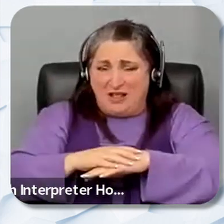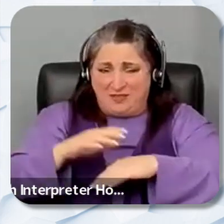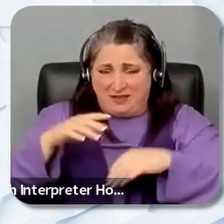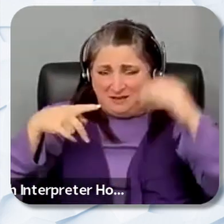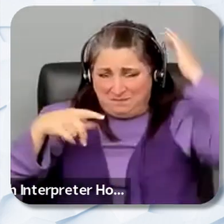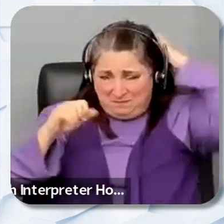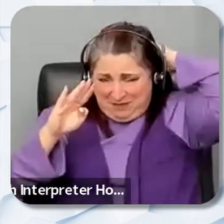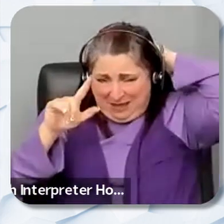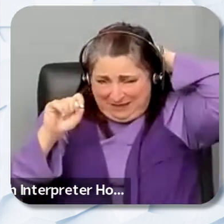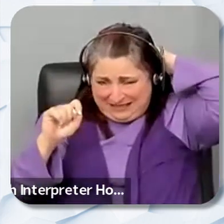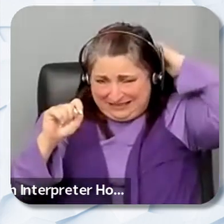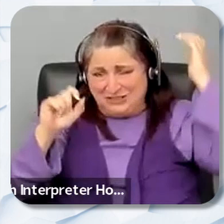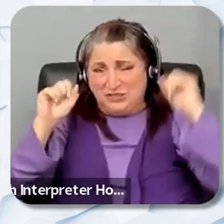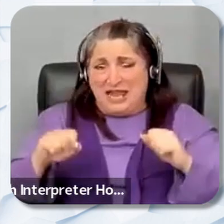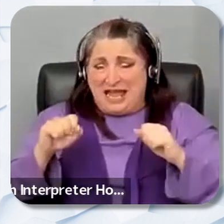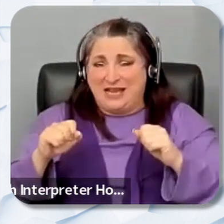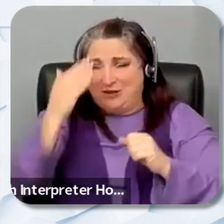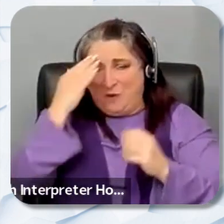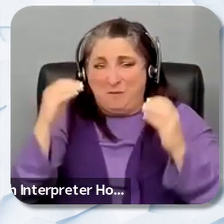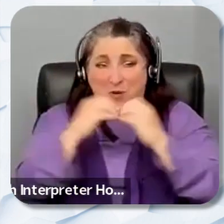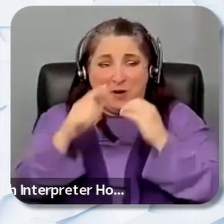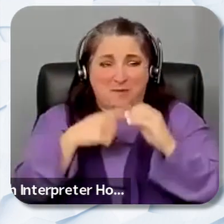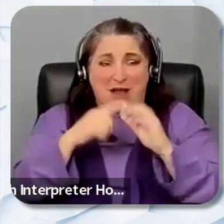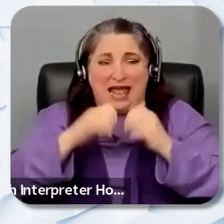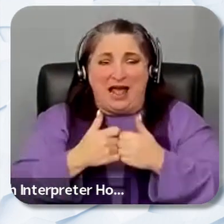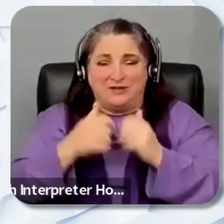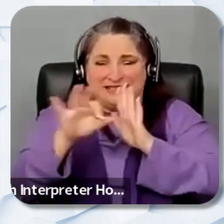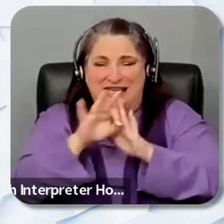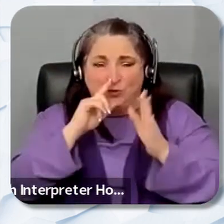bit more about how the selection was made. I didn't know if you had anything else to